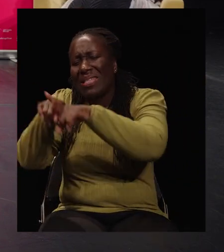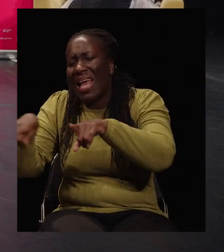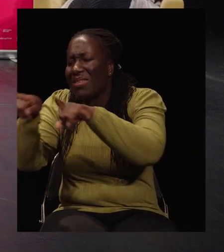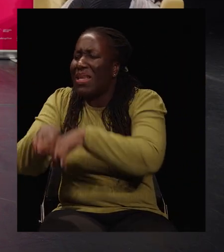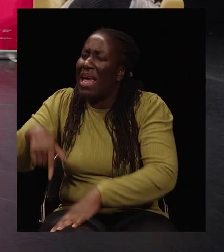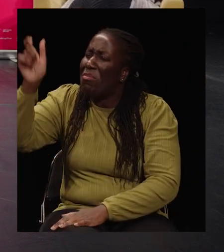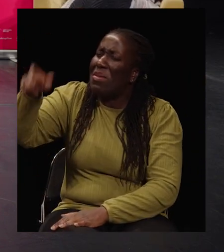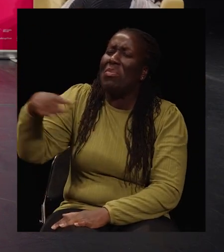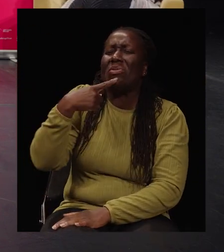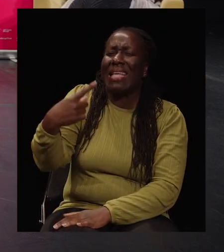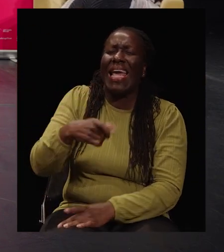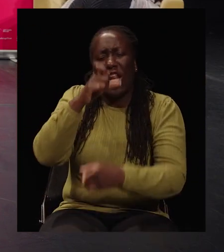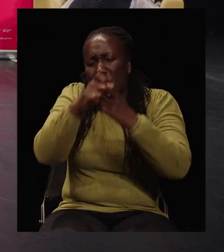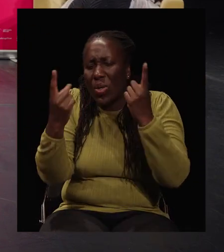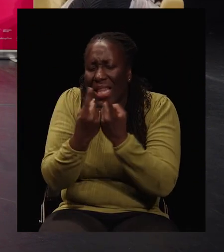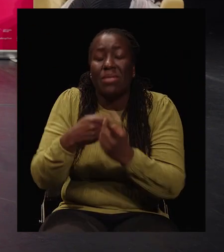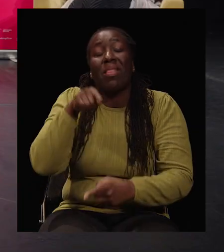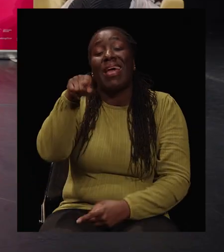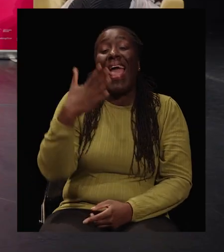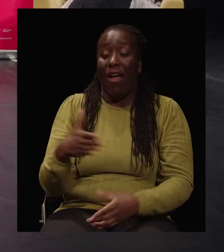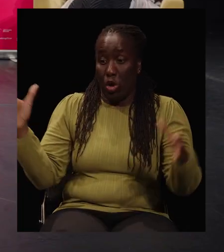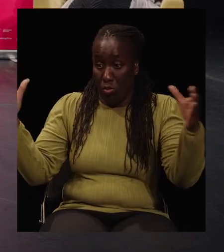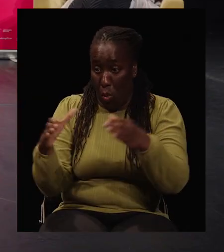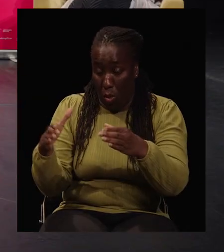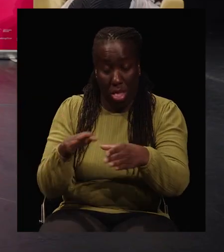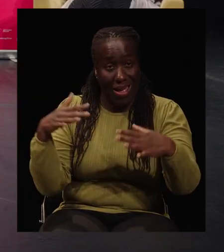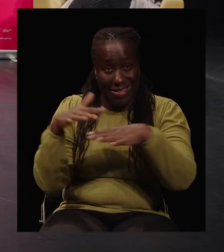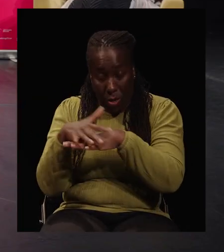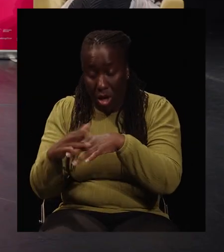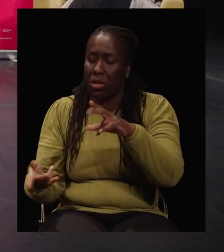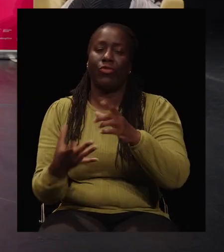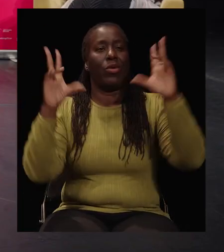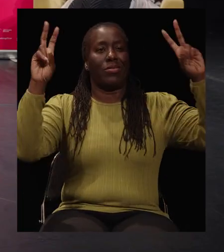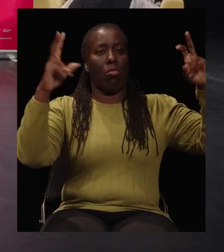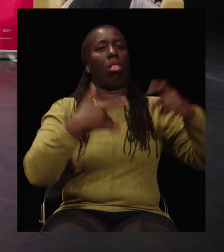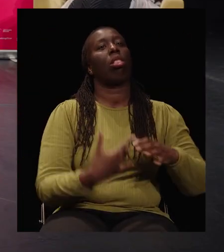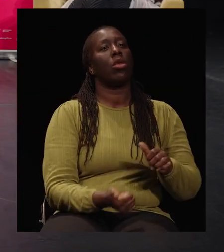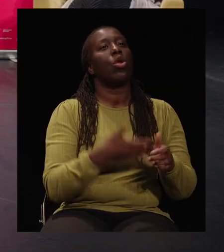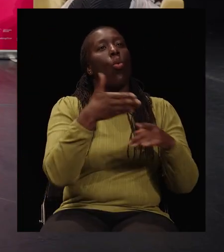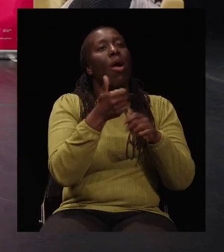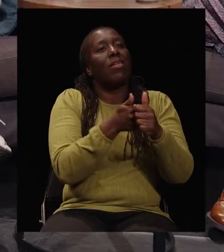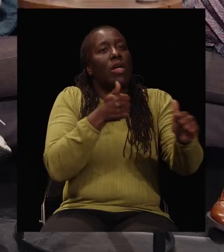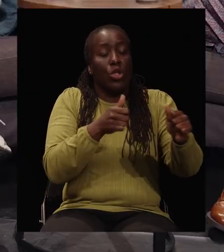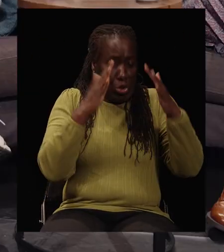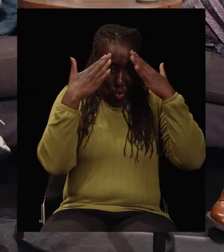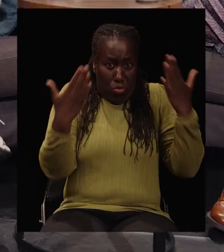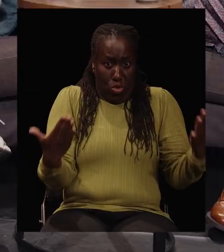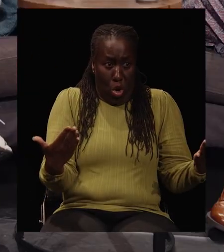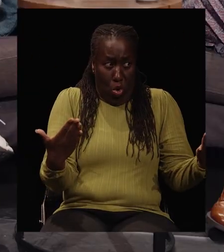And like I said, they have smaller networks, so they're not, like if you work in a factory, for example, you are not gonna know a university lecturer.